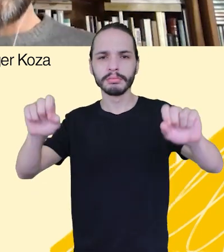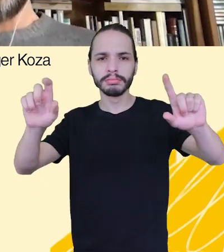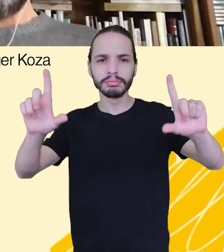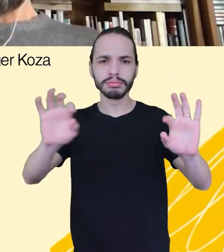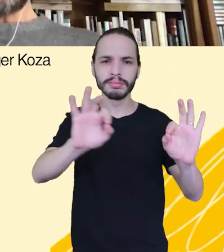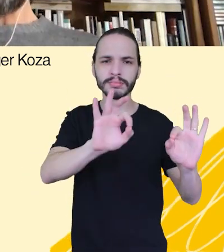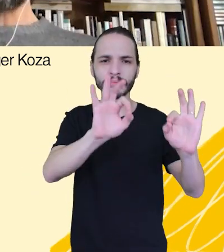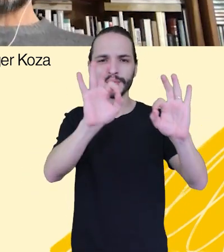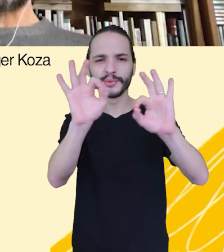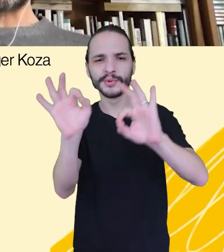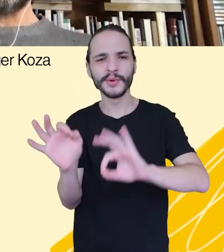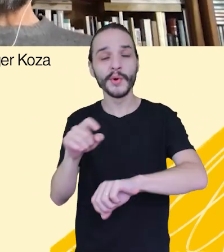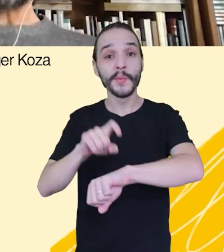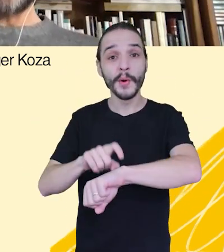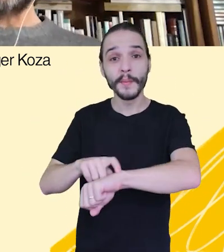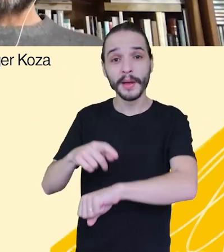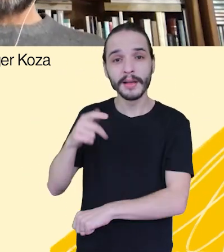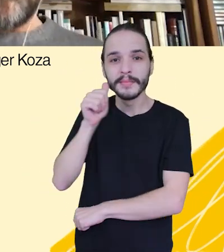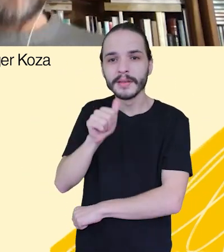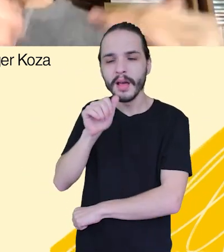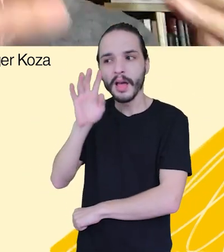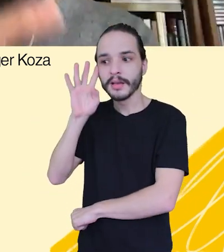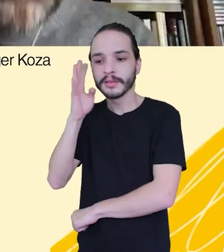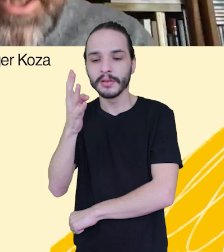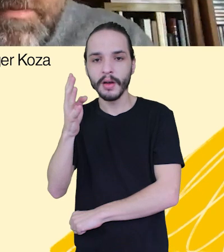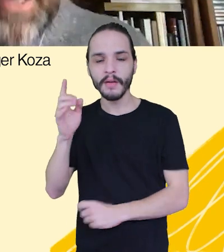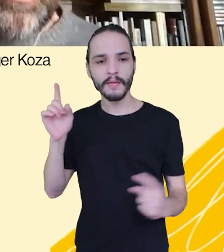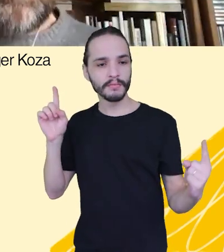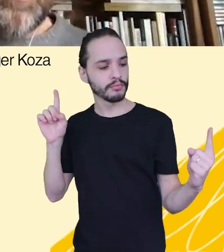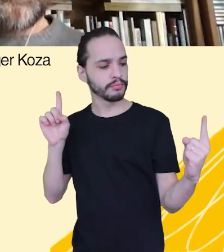The moment that she decides to go towards his body.